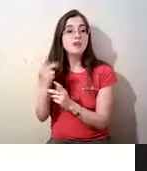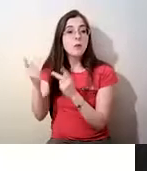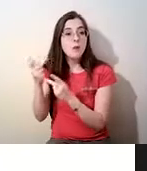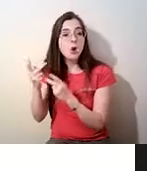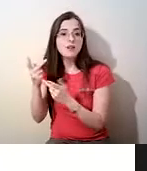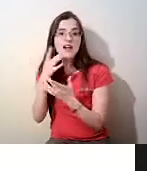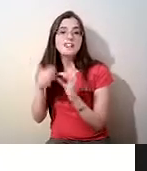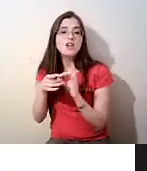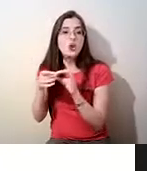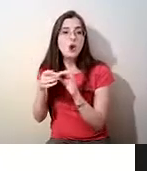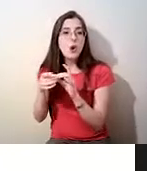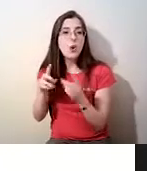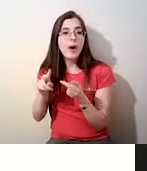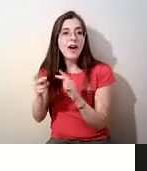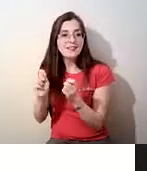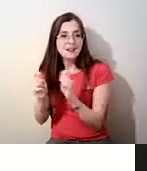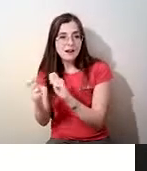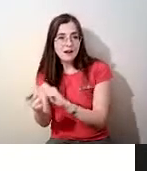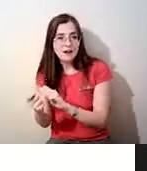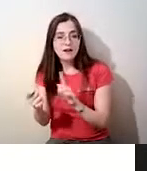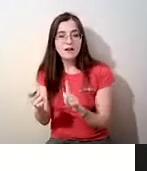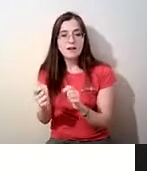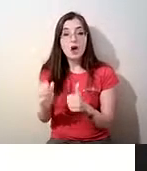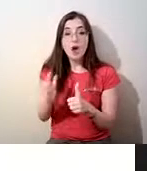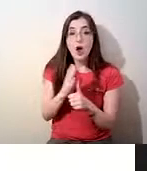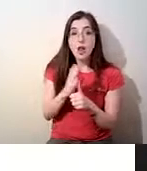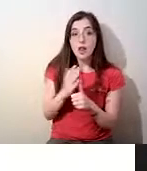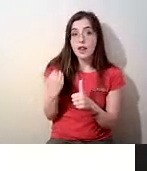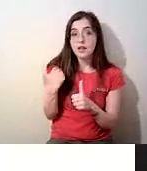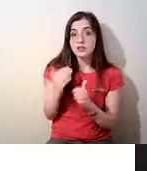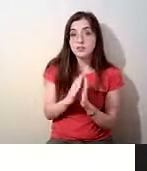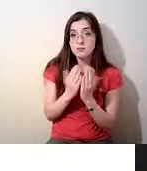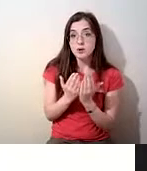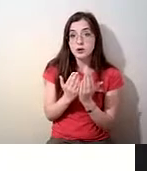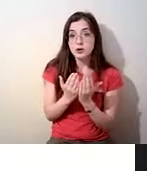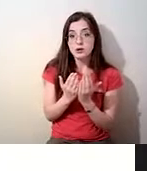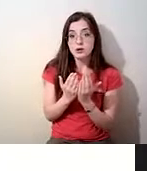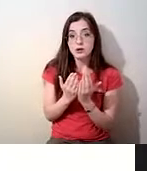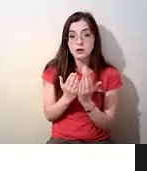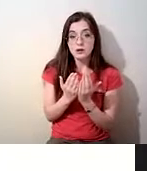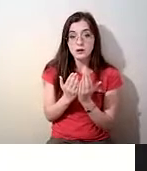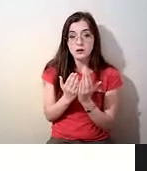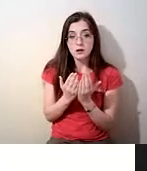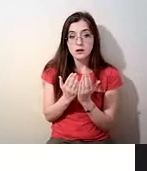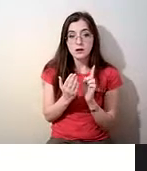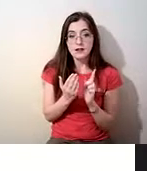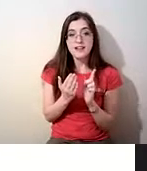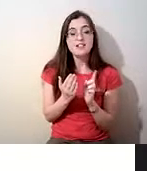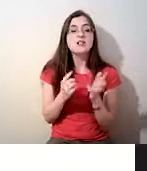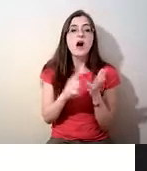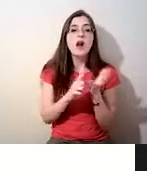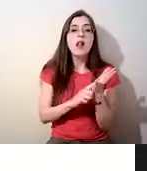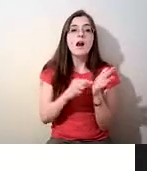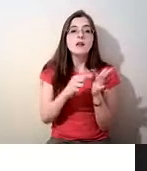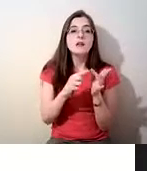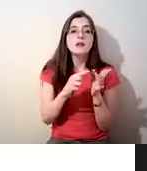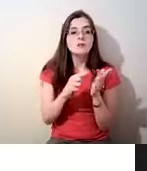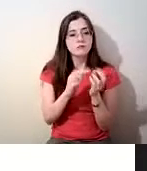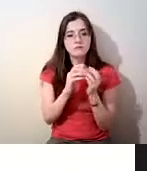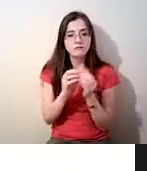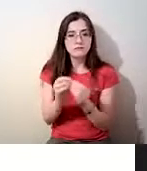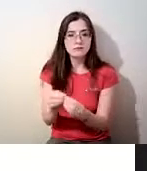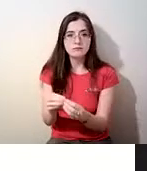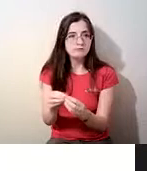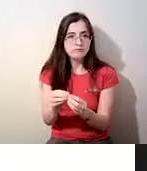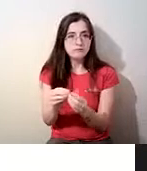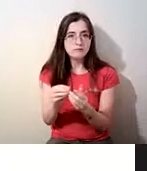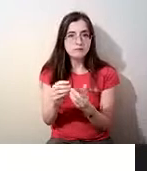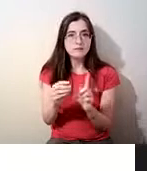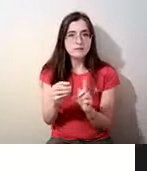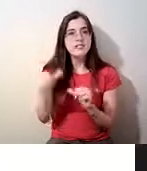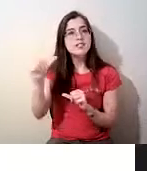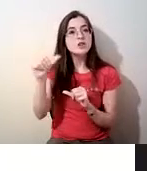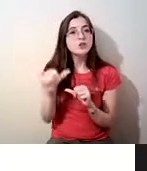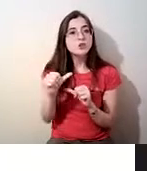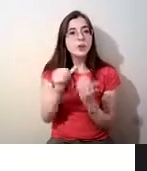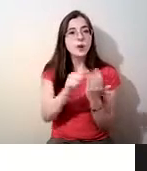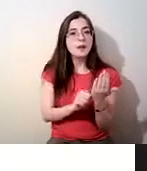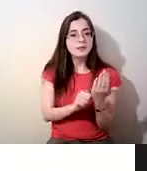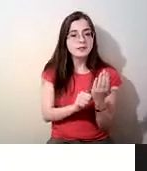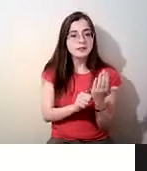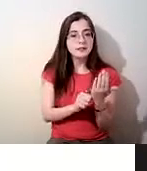editor, nine arches. her latest book is Ultimatum Orangutan and it's shortlisted for the Barbellion